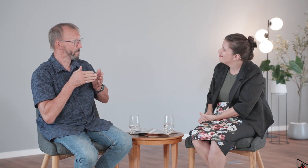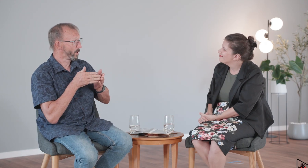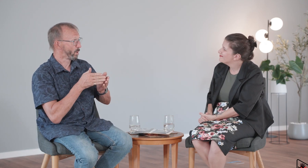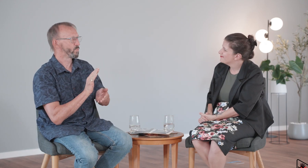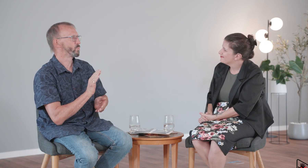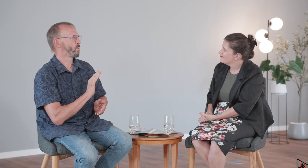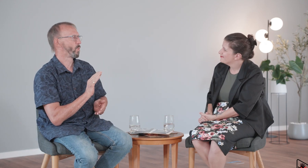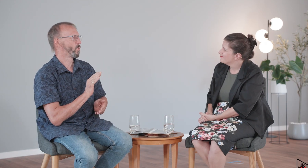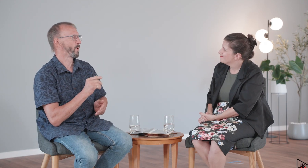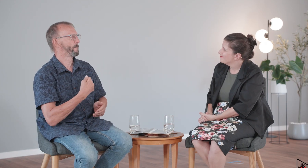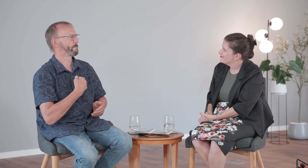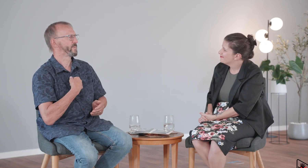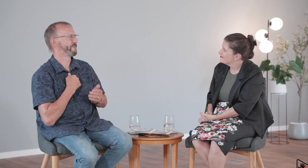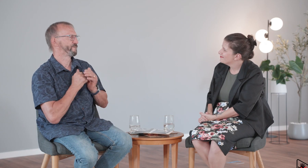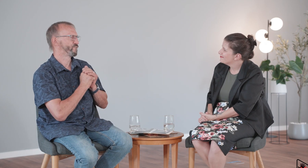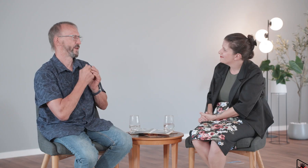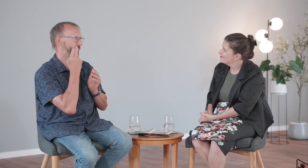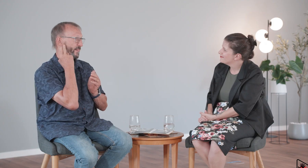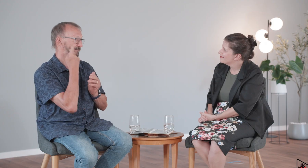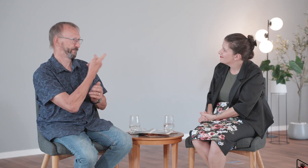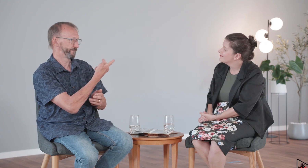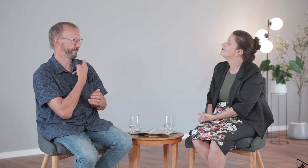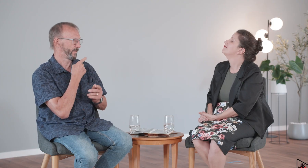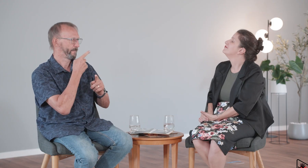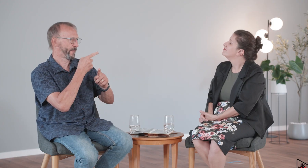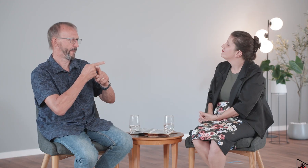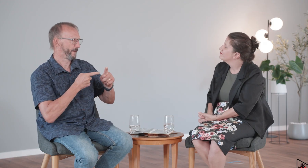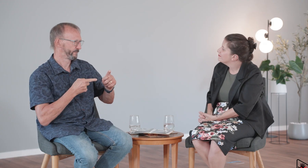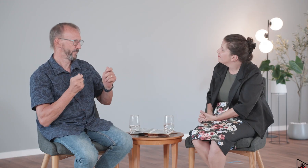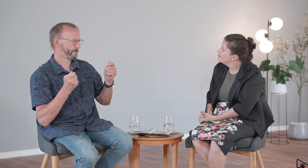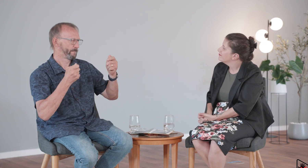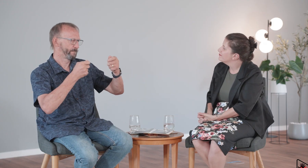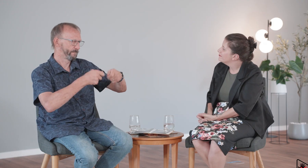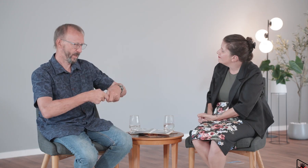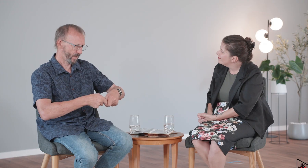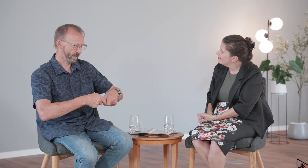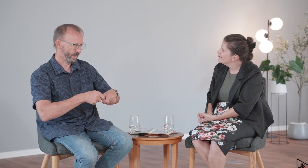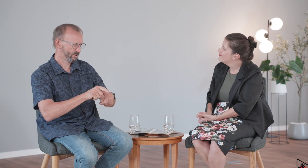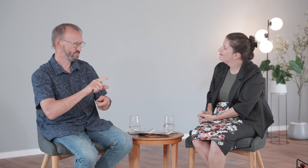So this is not a new boat. This was me and a friend of mine, another Deaf guy,